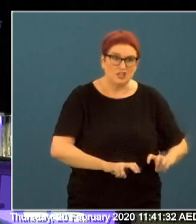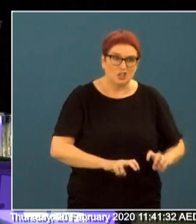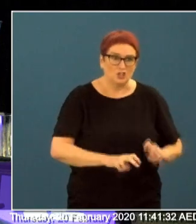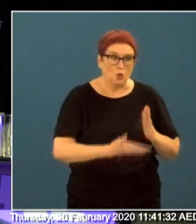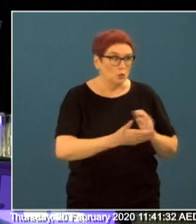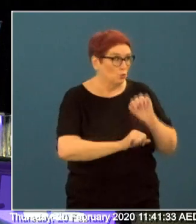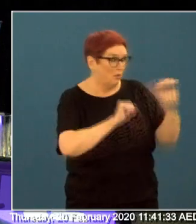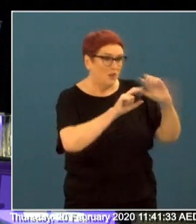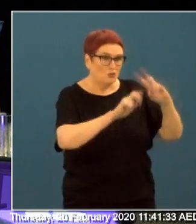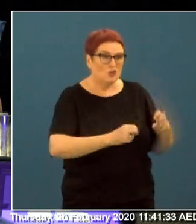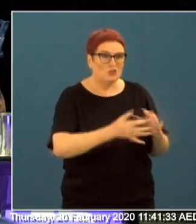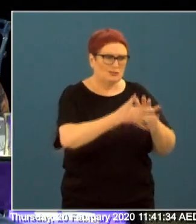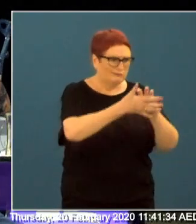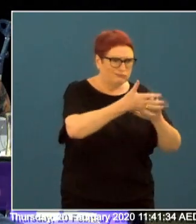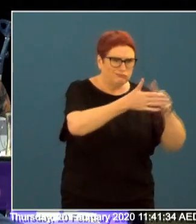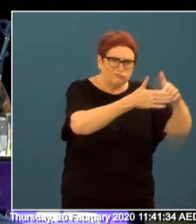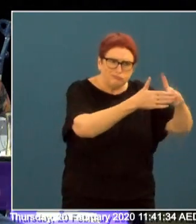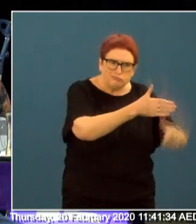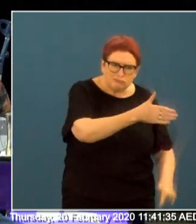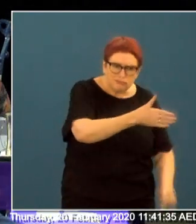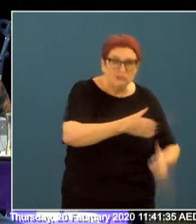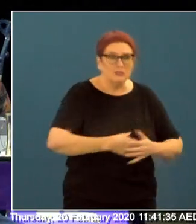but they do seem to be pregnant with possibilities.